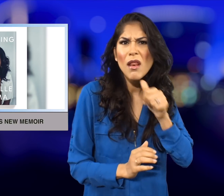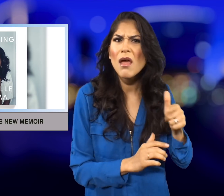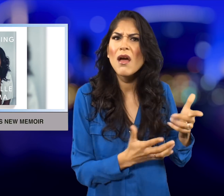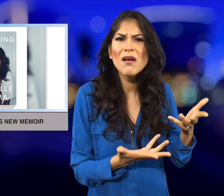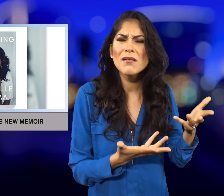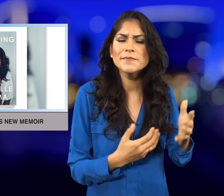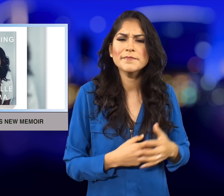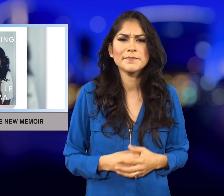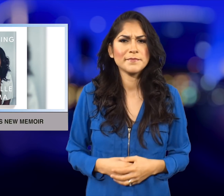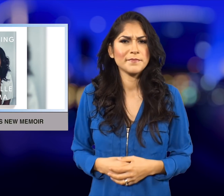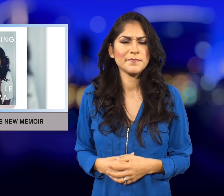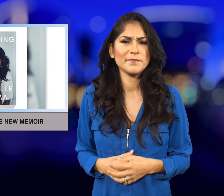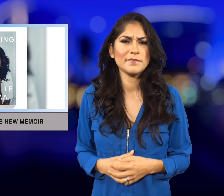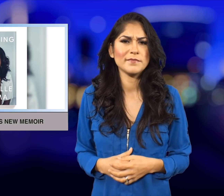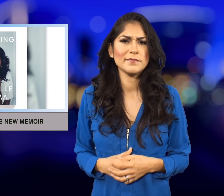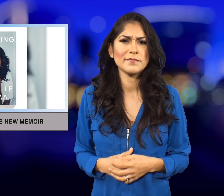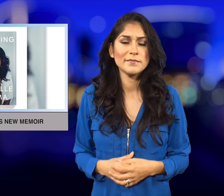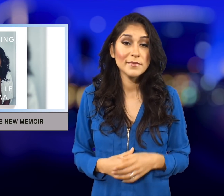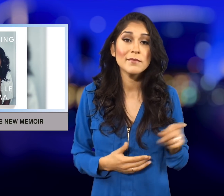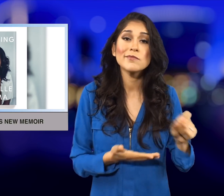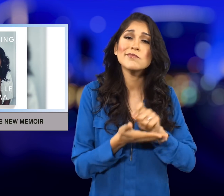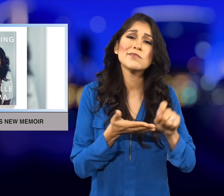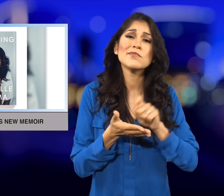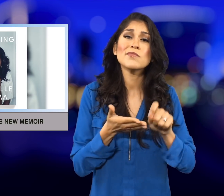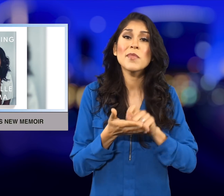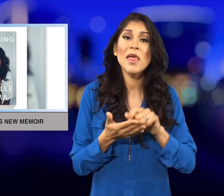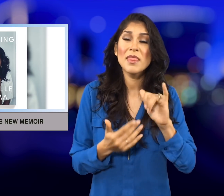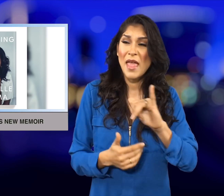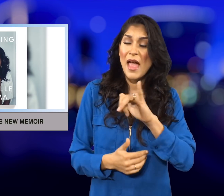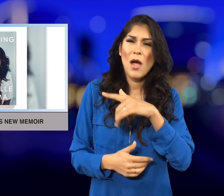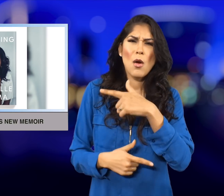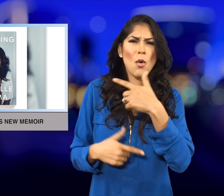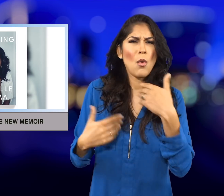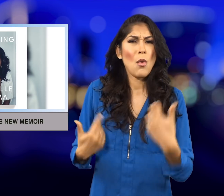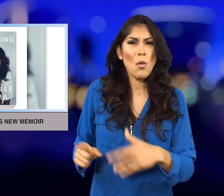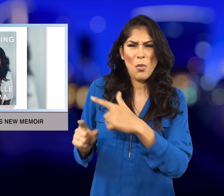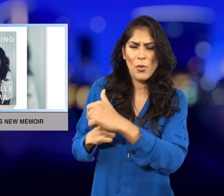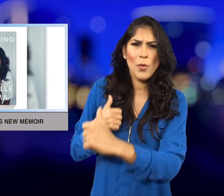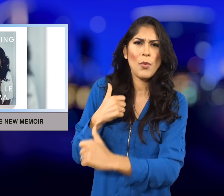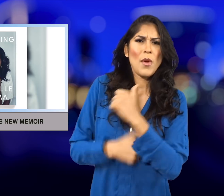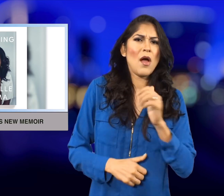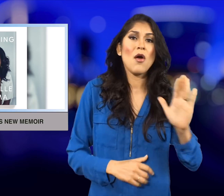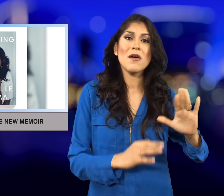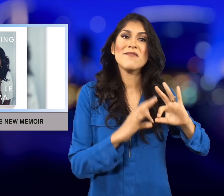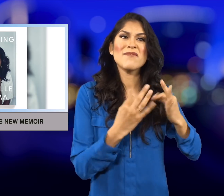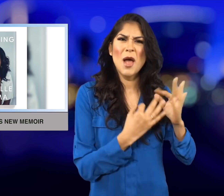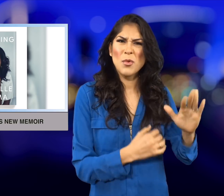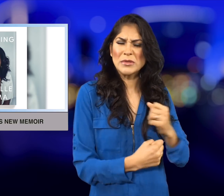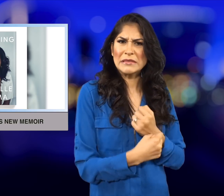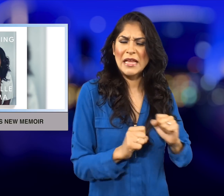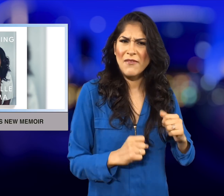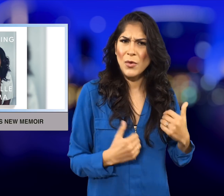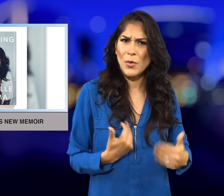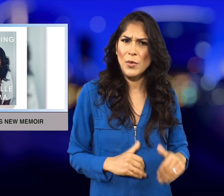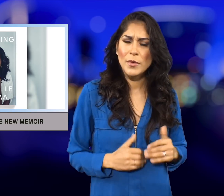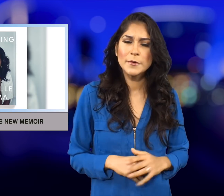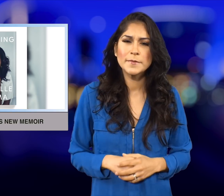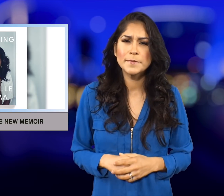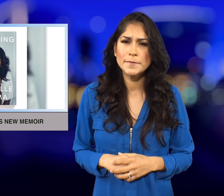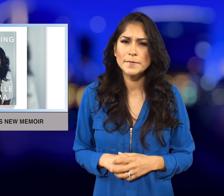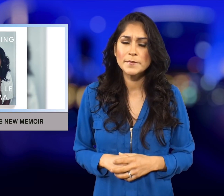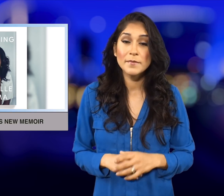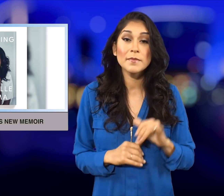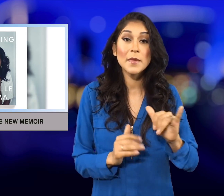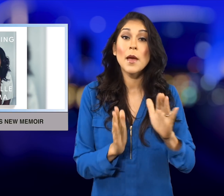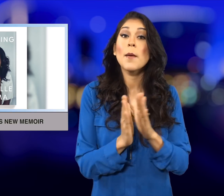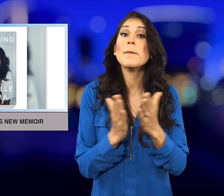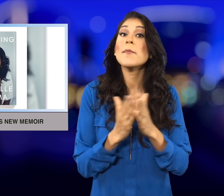She said it threatened her family's safety.